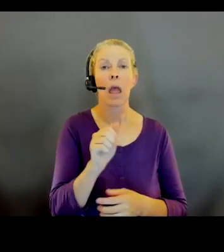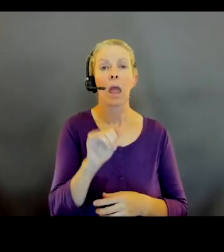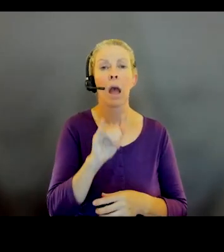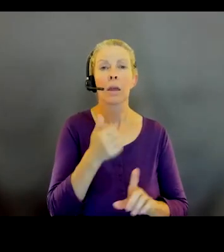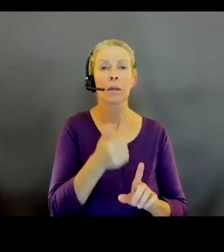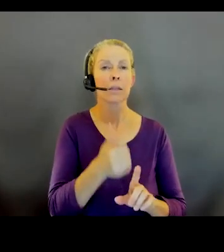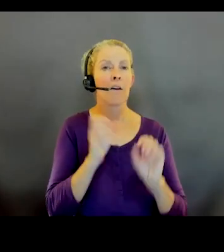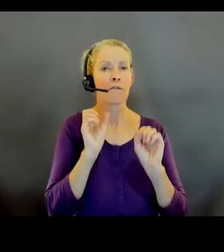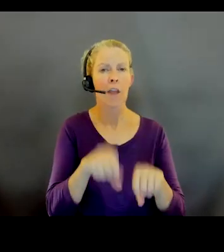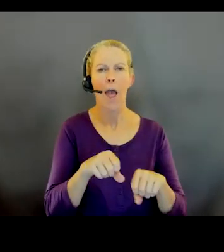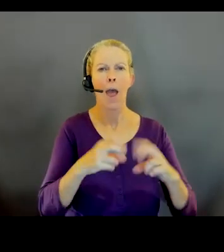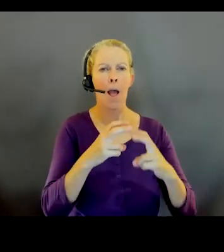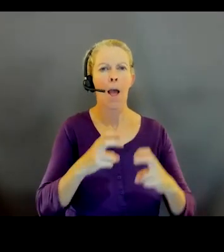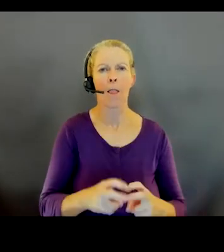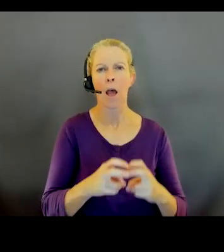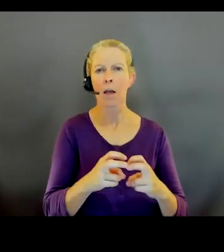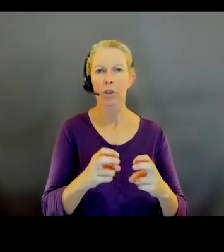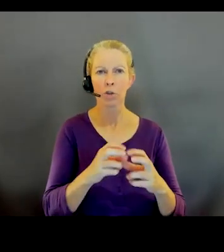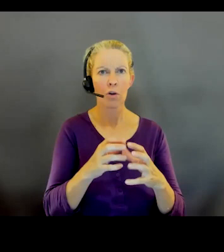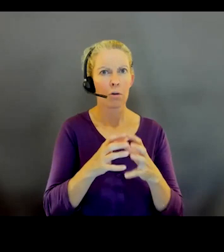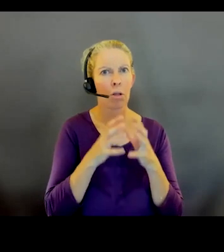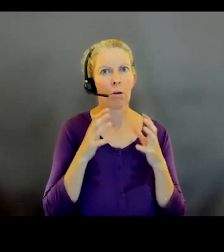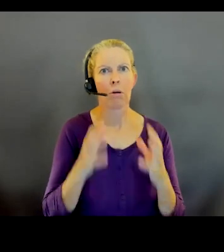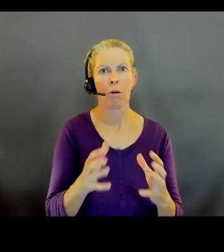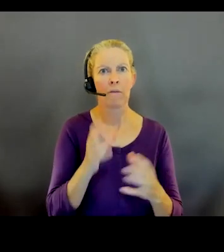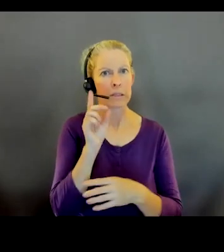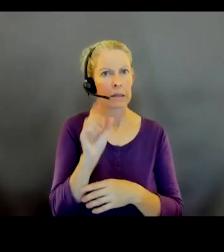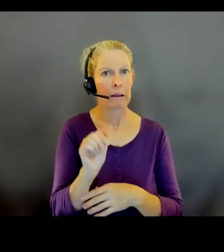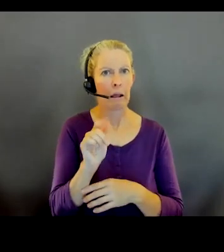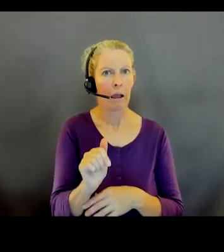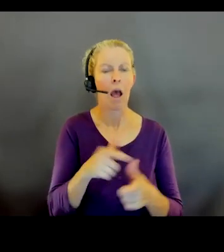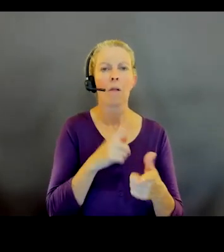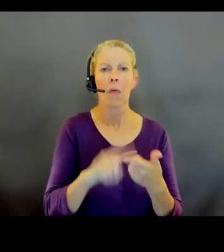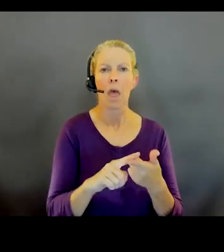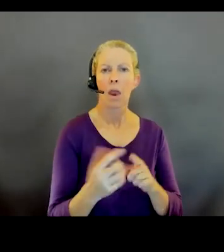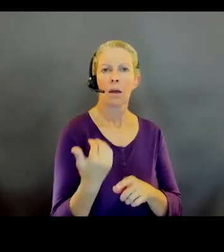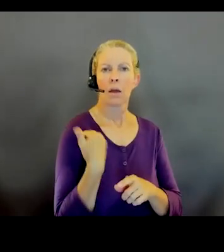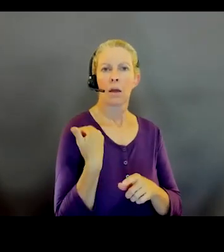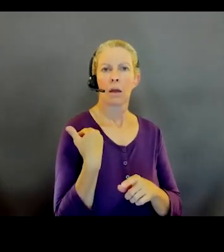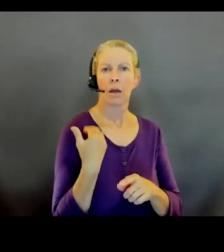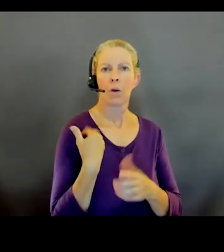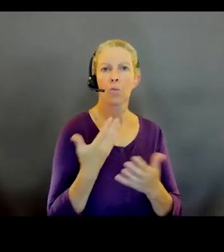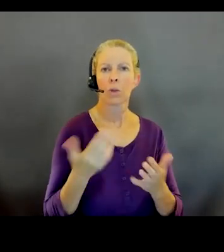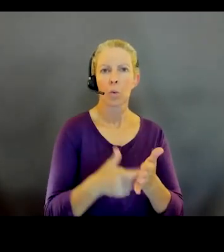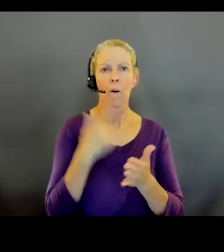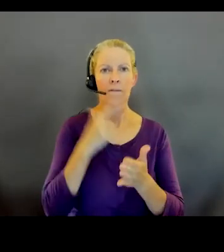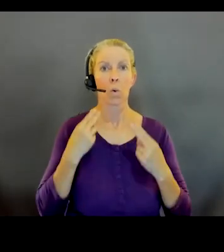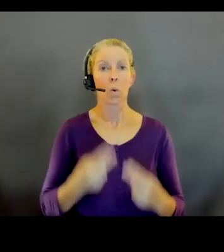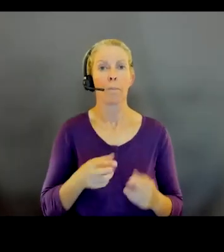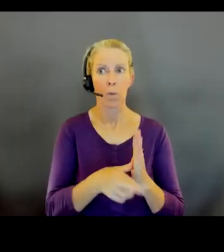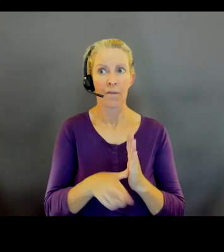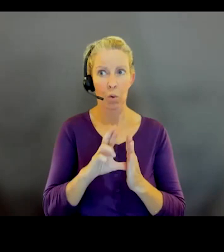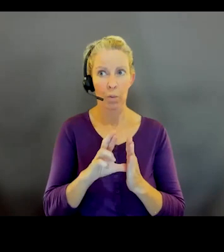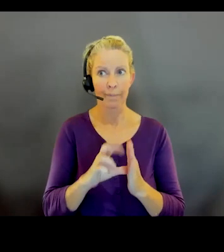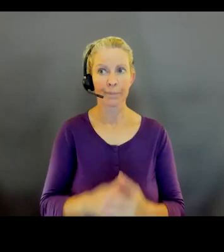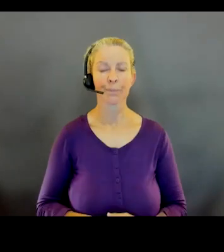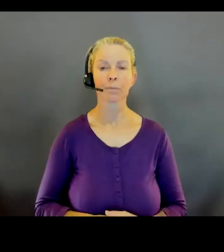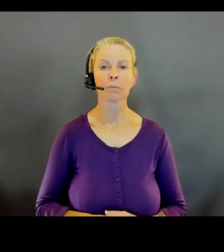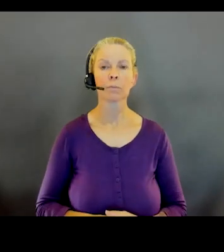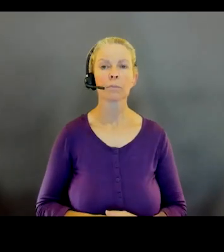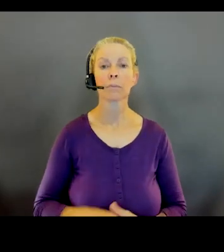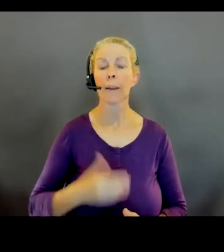to pinpoint what needs human review. I think it is our imperative, that we must use narrow